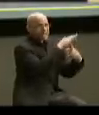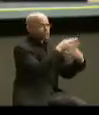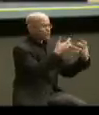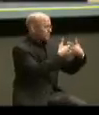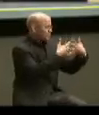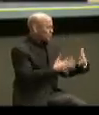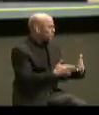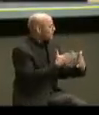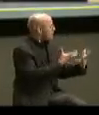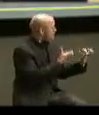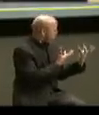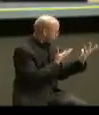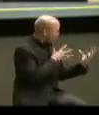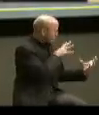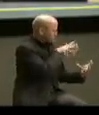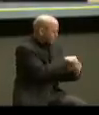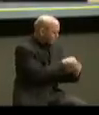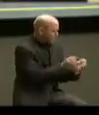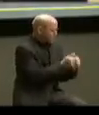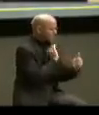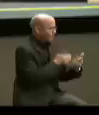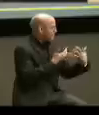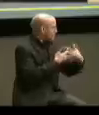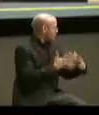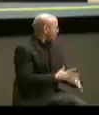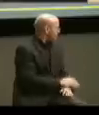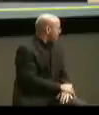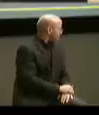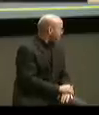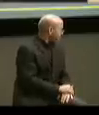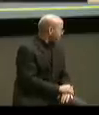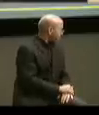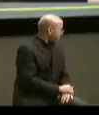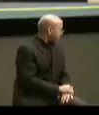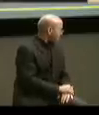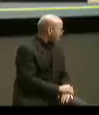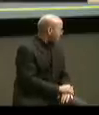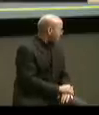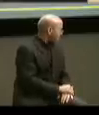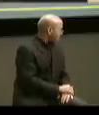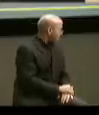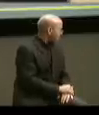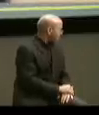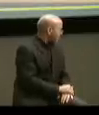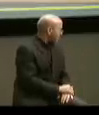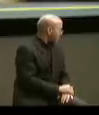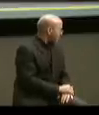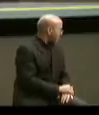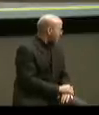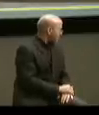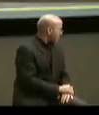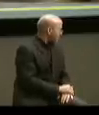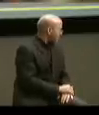PARTNERS, AND WE WOULD LOVE TO HAVE YOUR INVOLVEMENT IN OUR PARTNERSHIP.